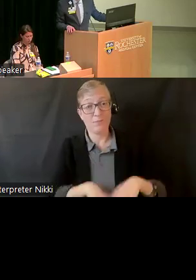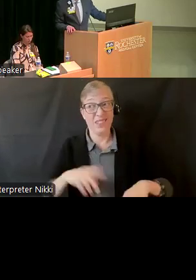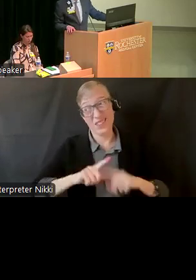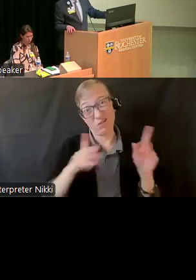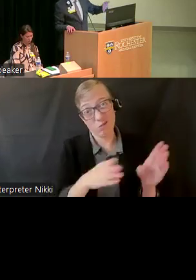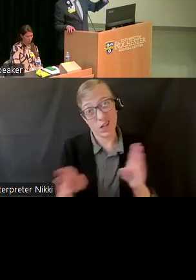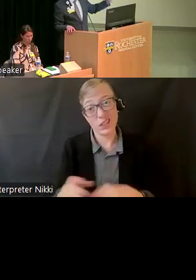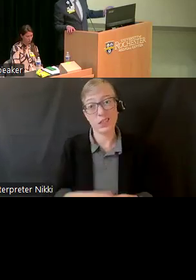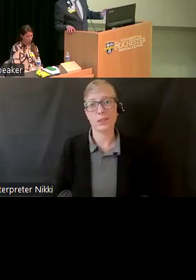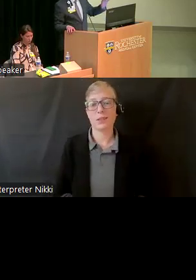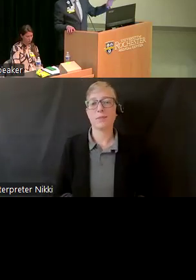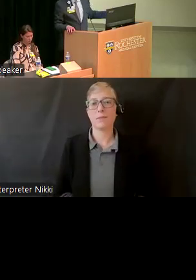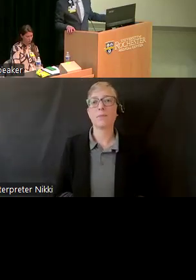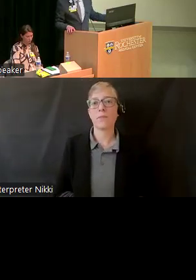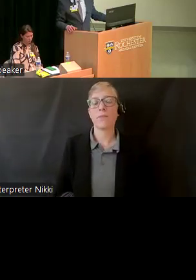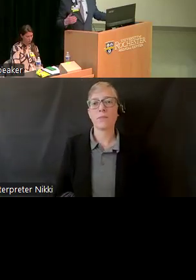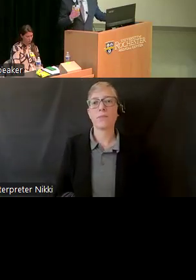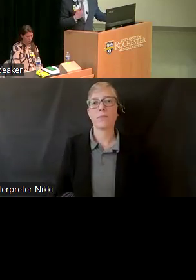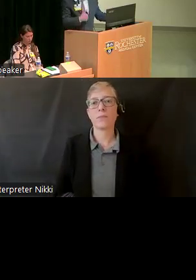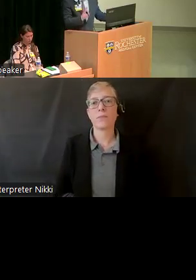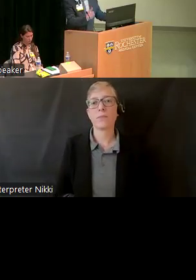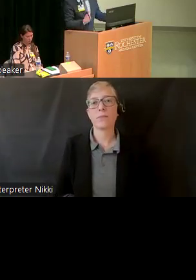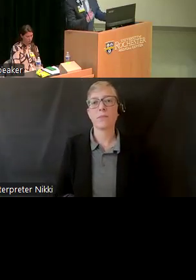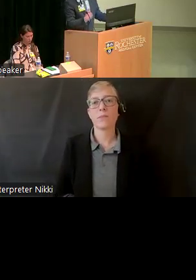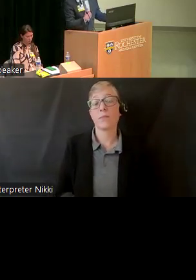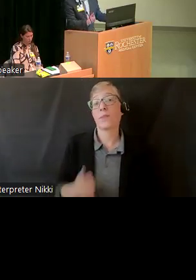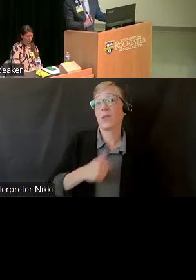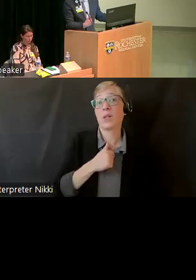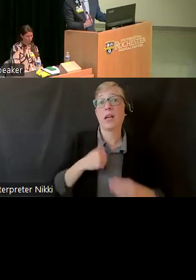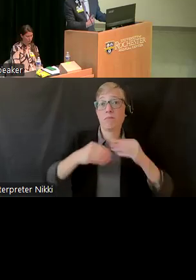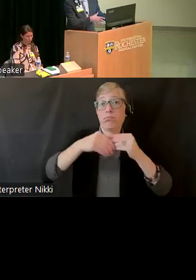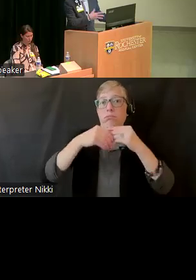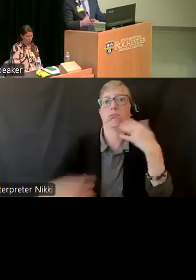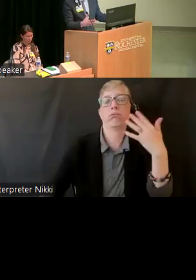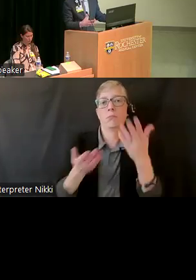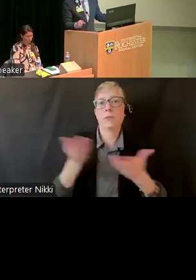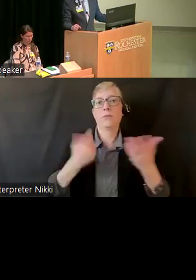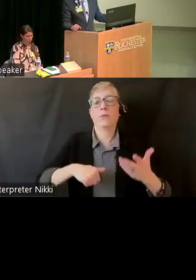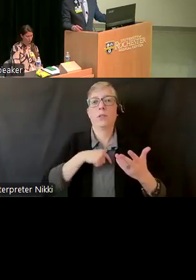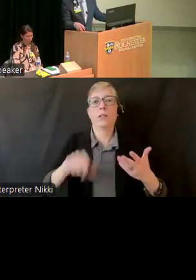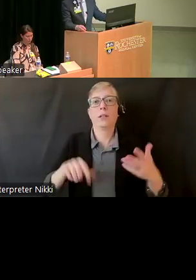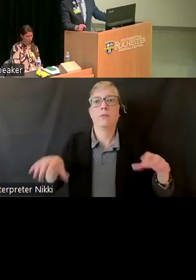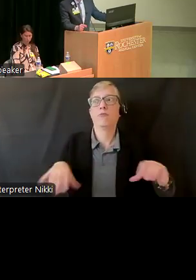are those um plethora of services that we can pursue as individuals to feel better um and